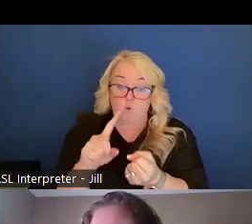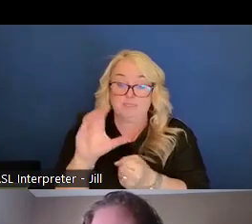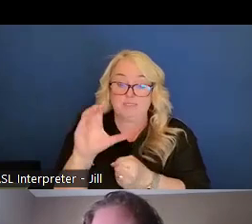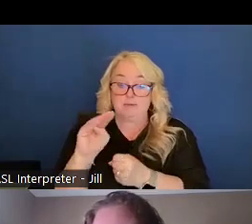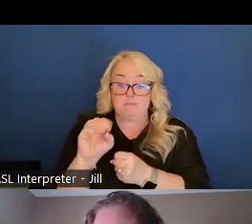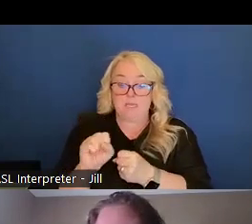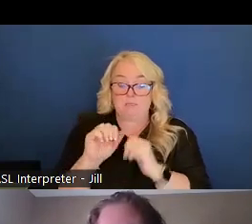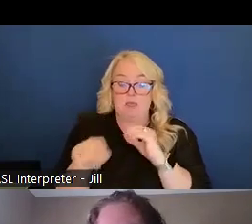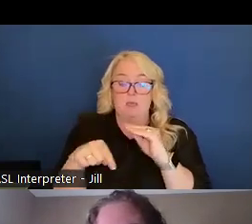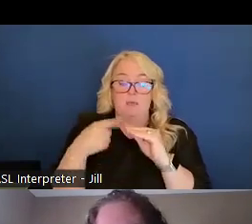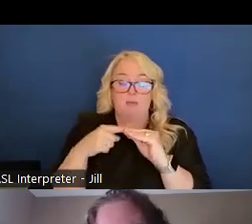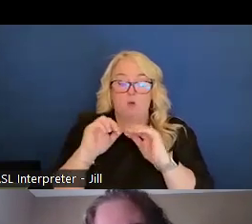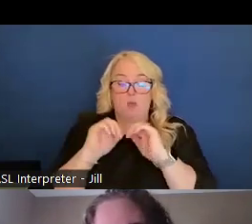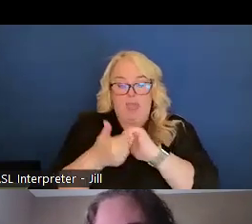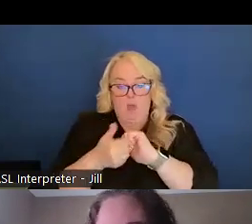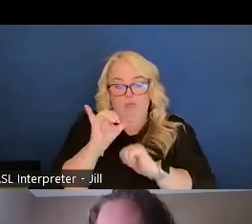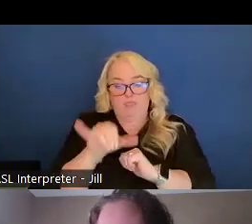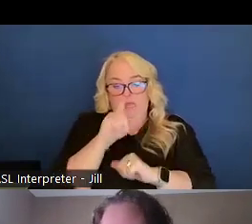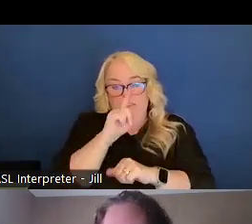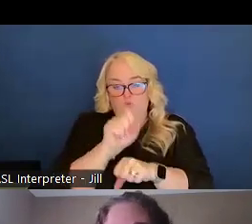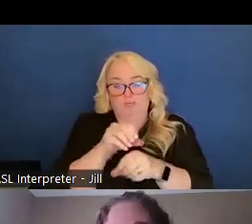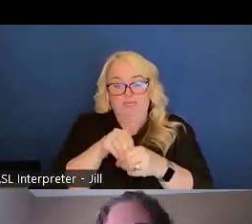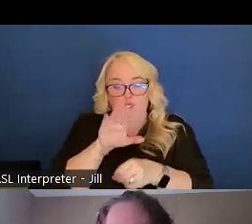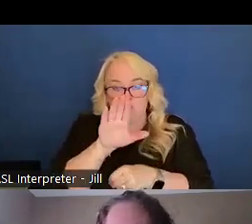your state. In any state responsiveness issues you have,